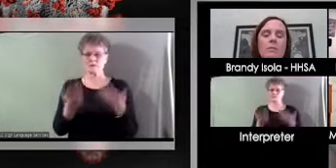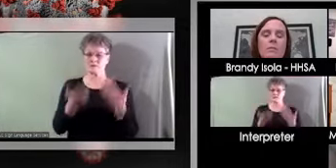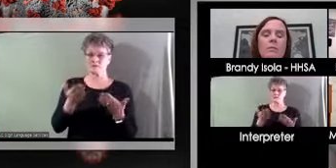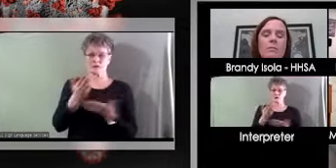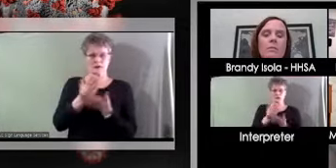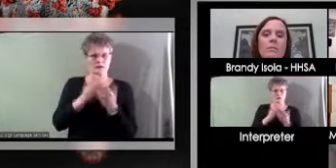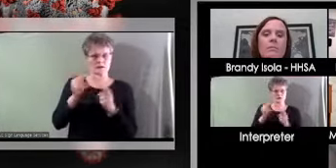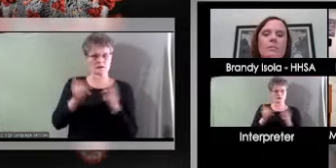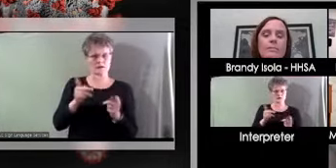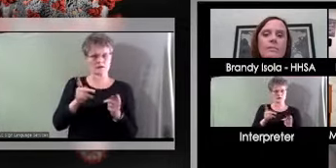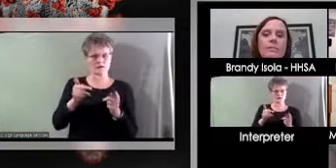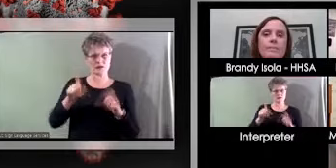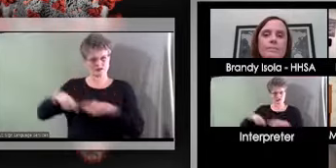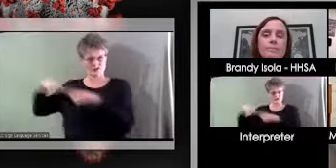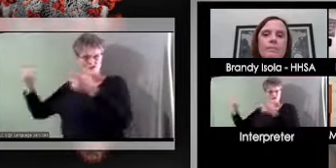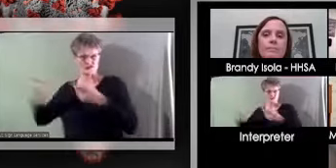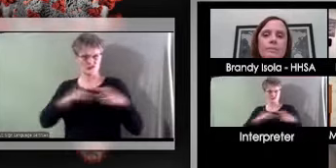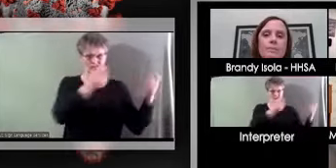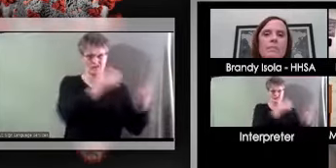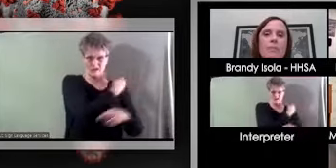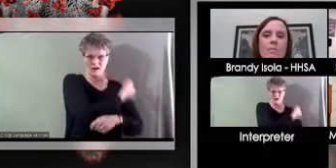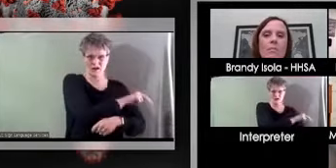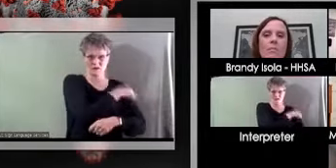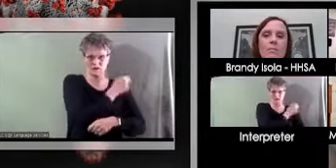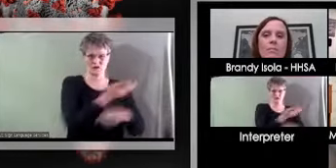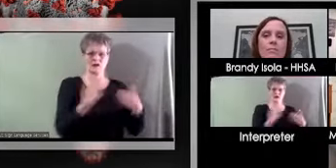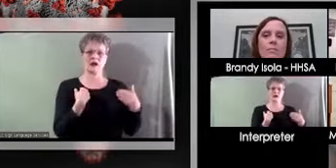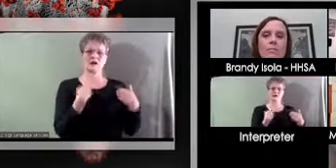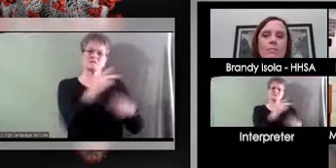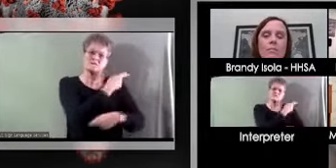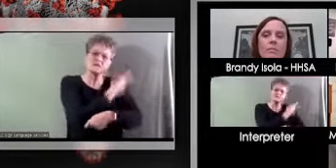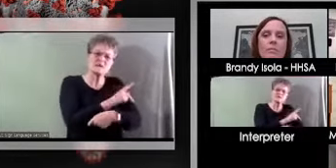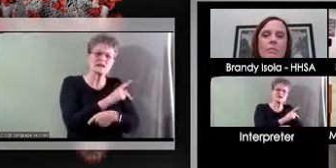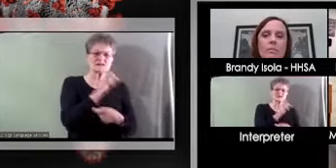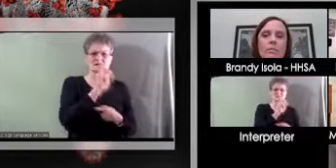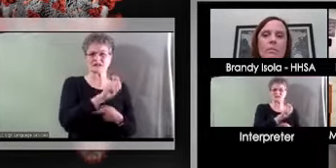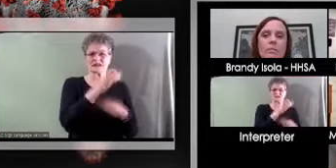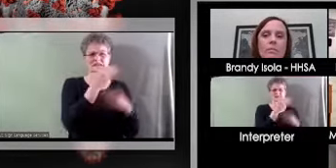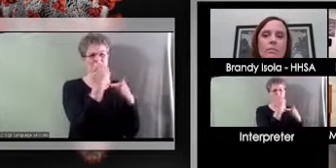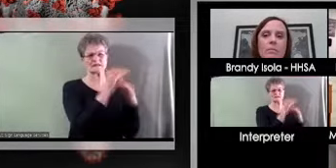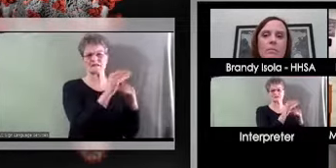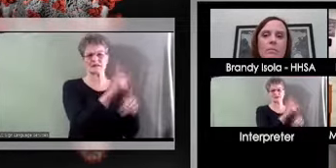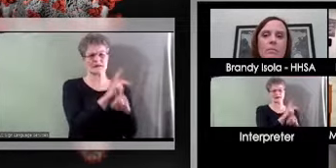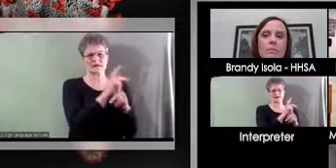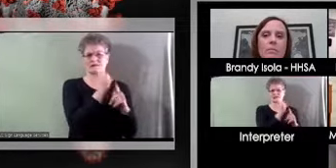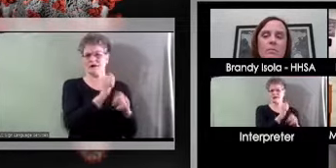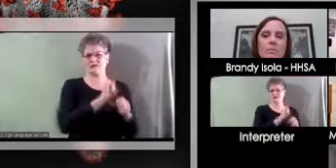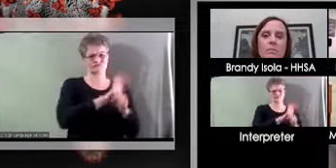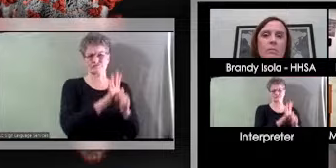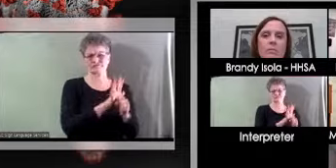it's really important for us to all work together and to collaborate with our surge plans, because within Shasta County we need to